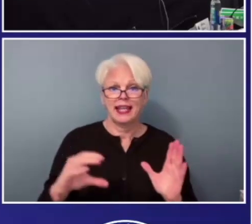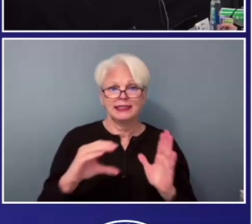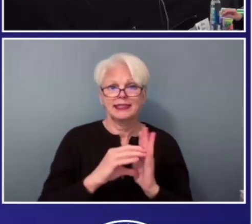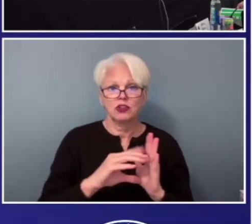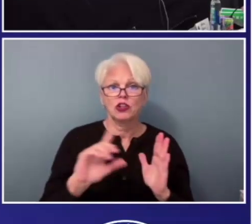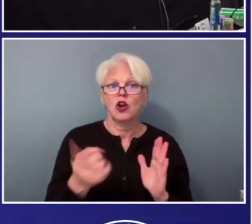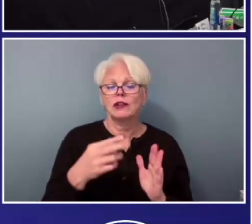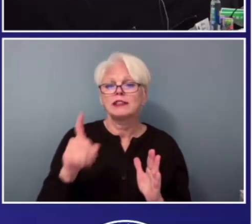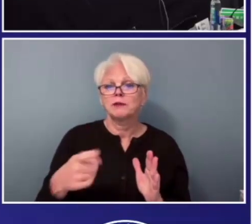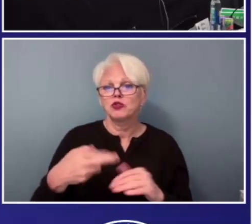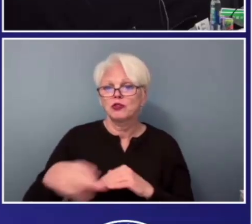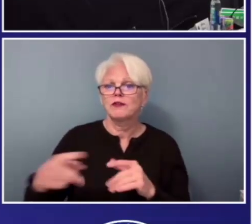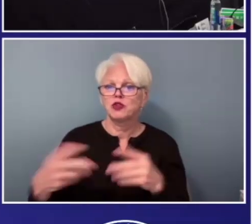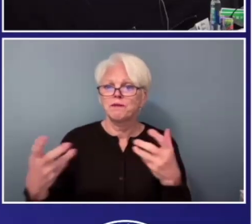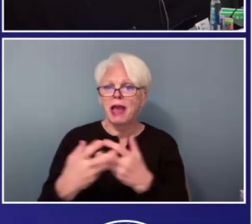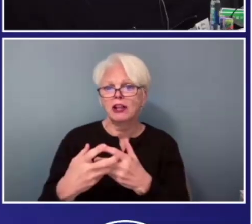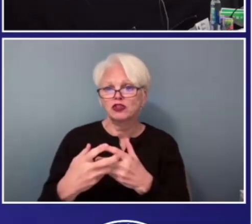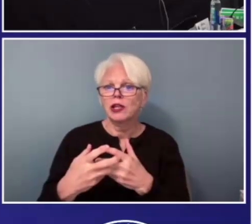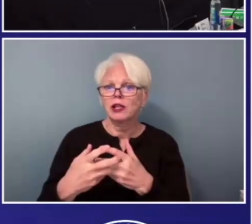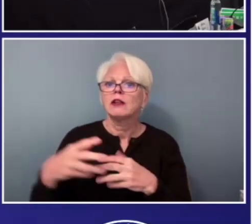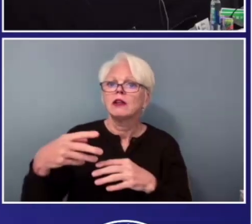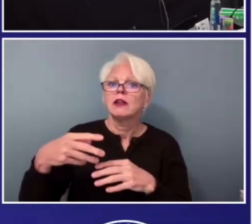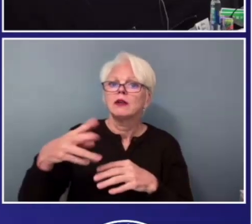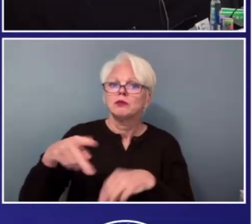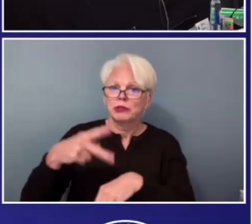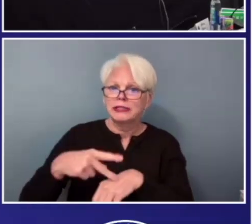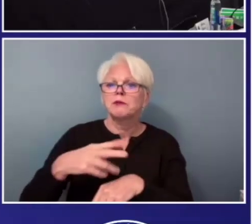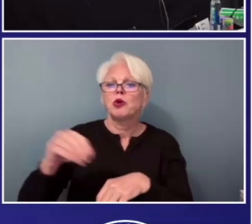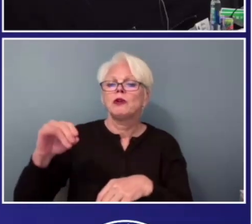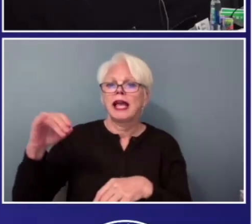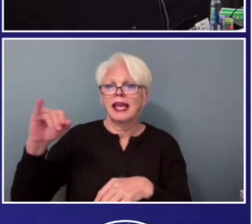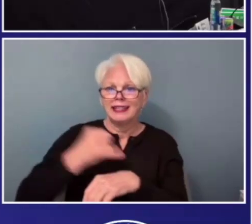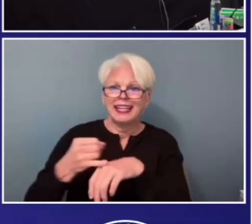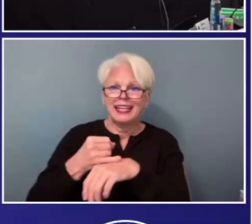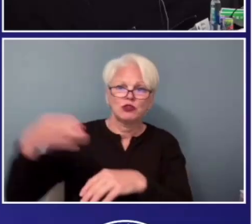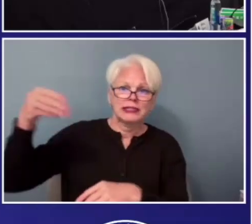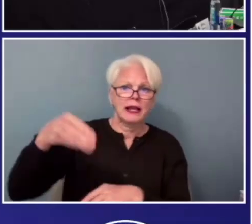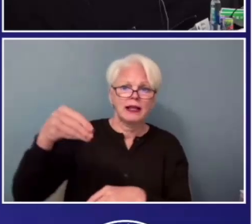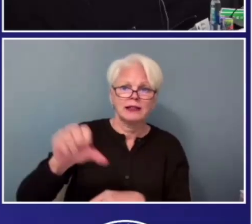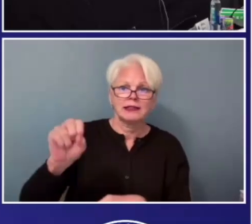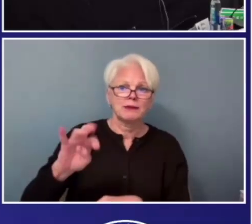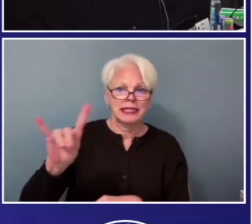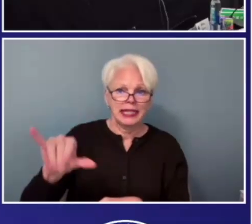refer to the matching principal and interest subsidy and to allow prepayment --